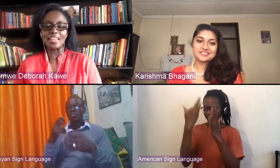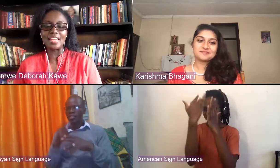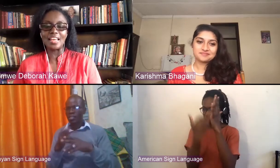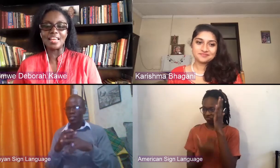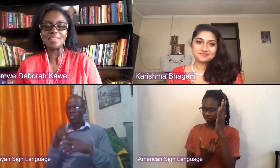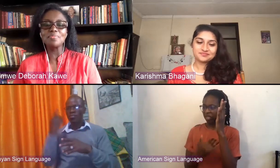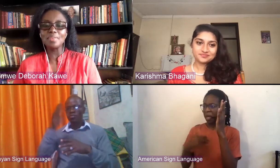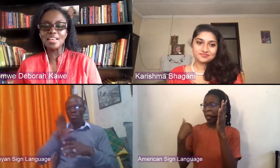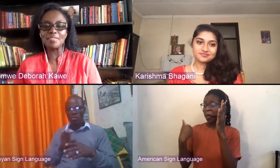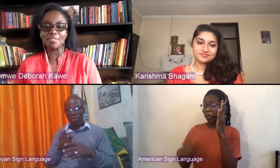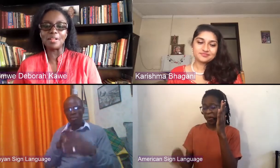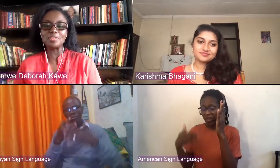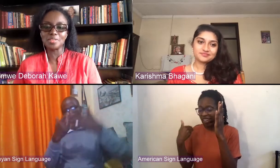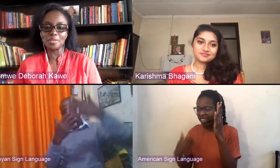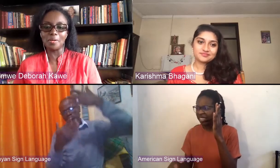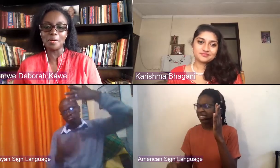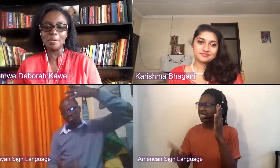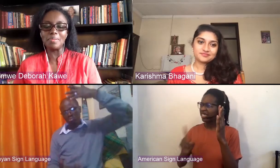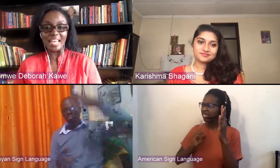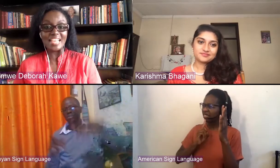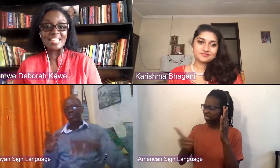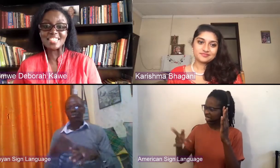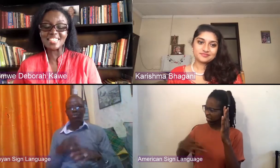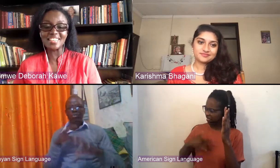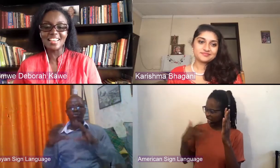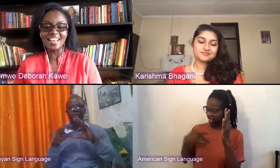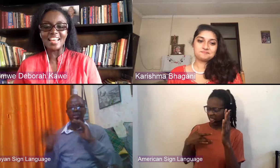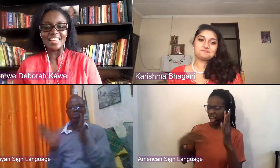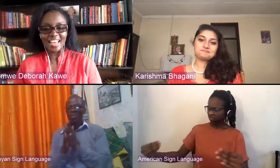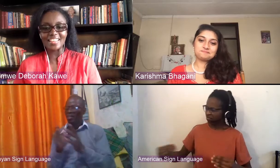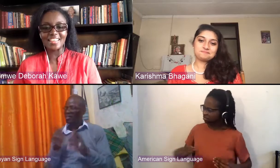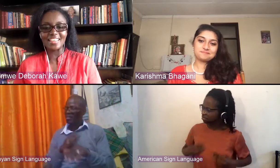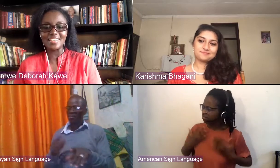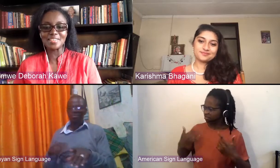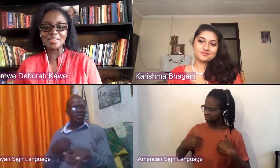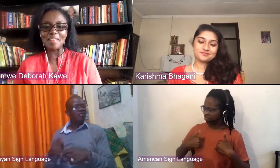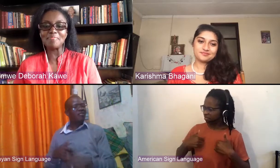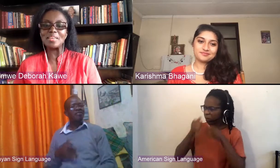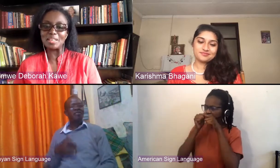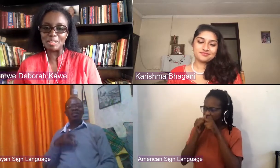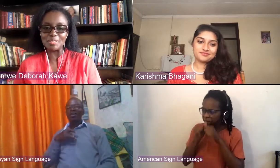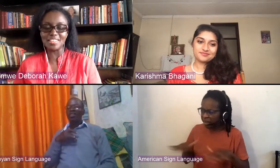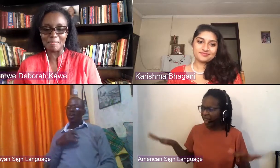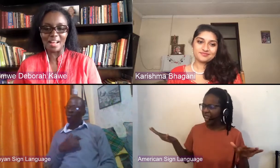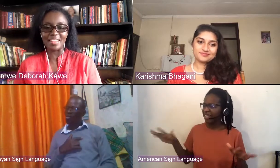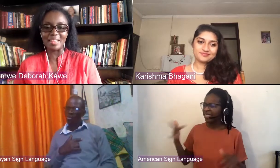and I really felt so blessed and lucky to have been included among them.